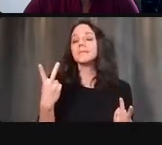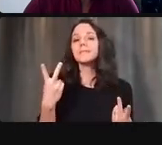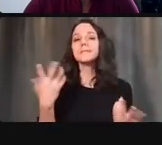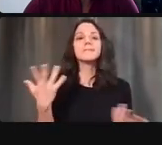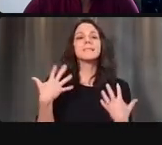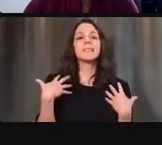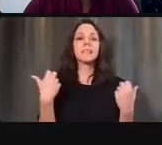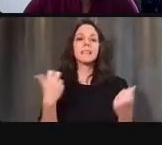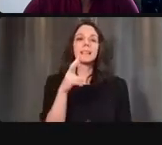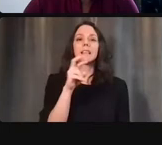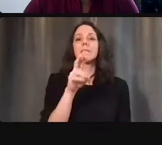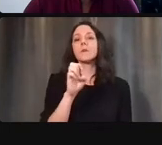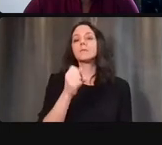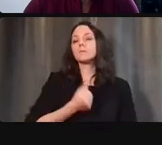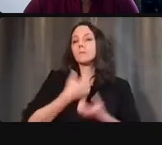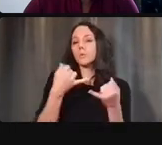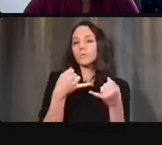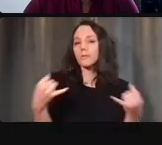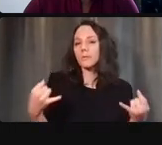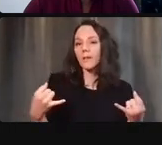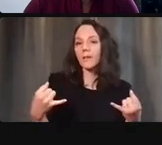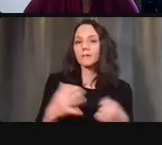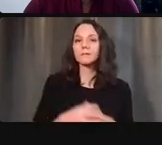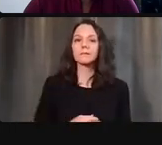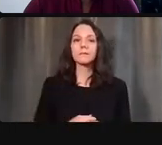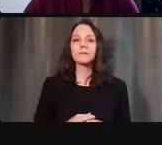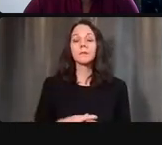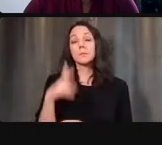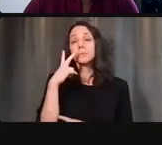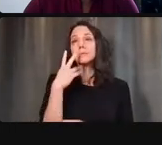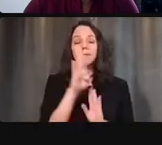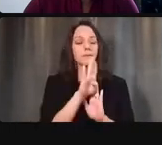features the words Healing Verse Poetry line in Orange on a blue background